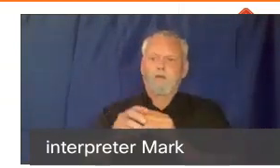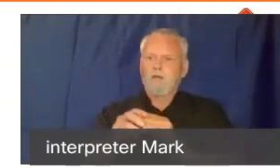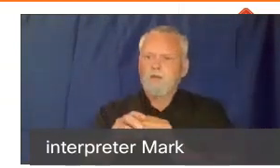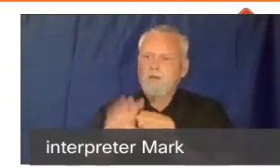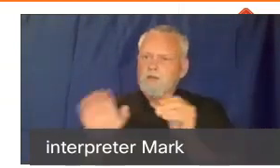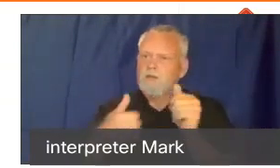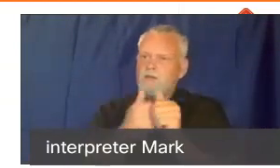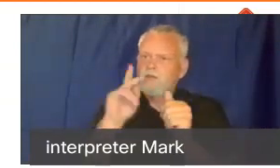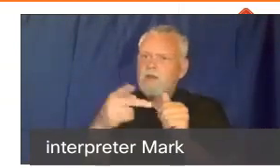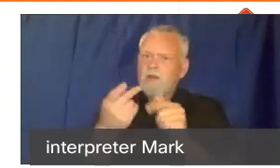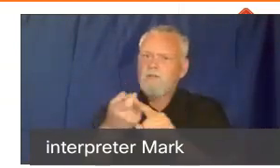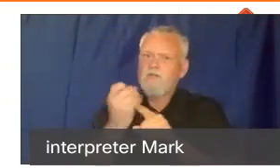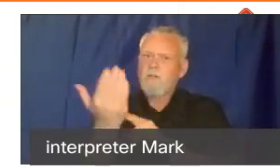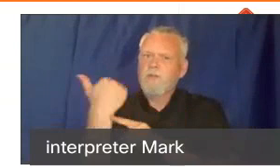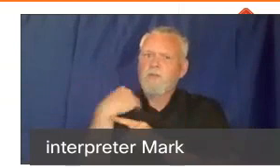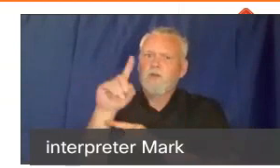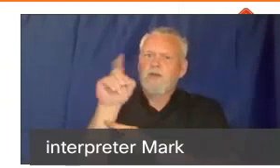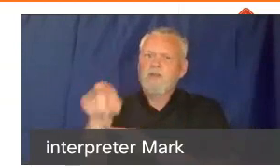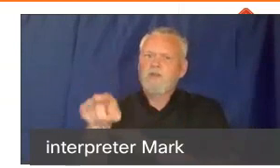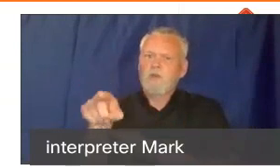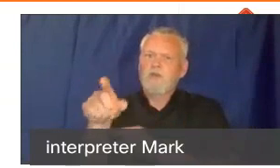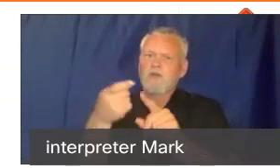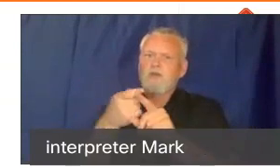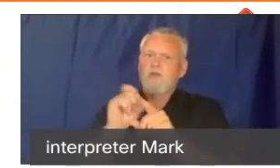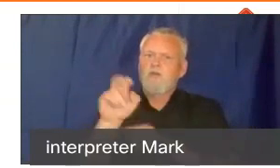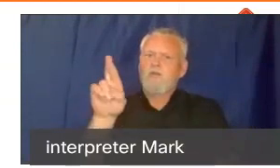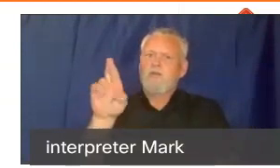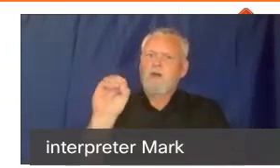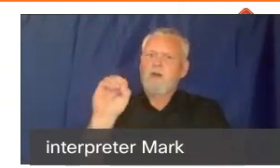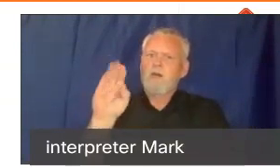Or previous question from Robert, I think.